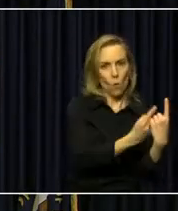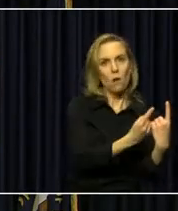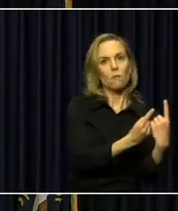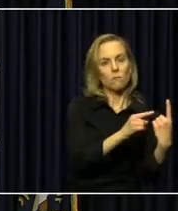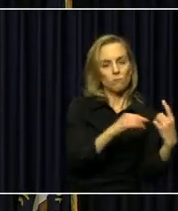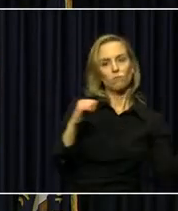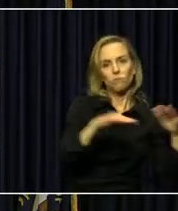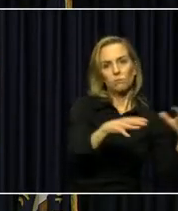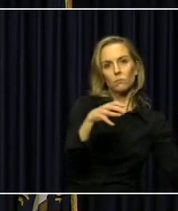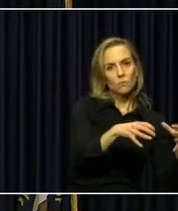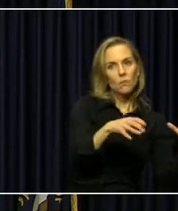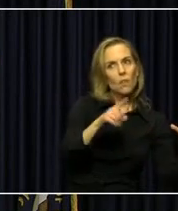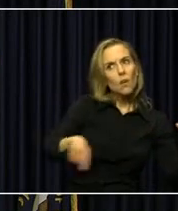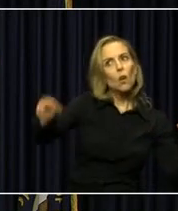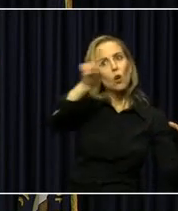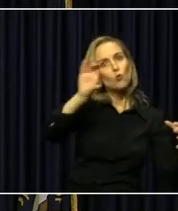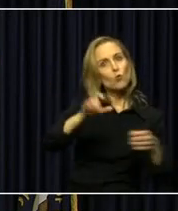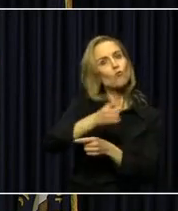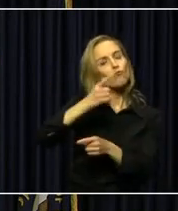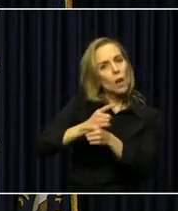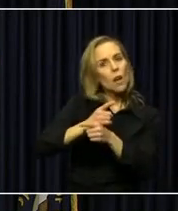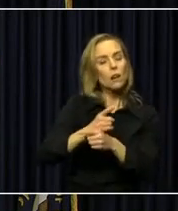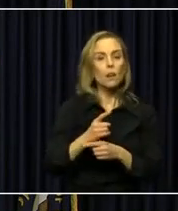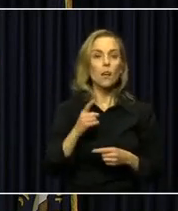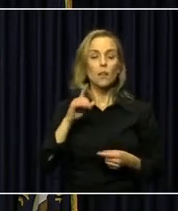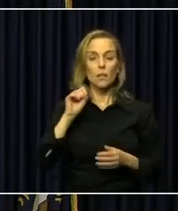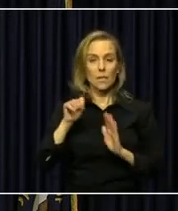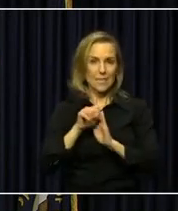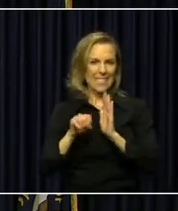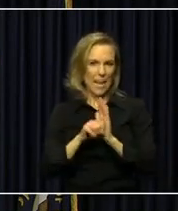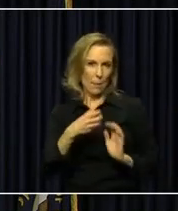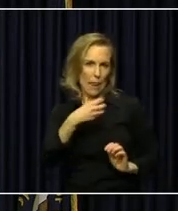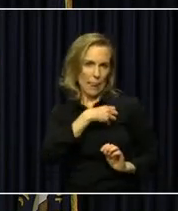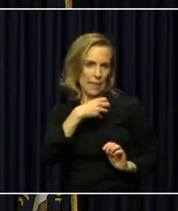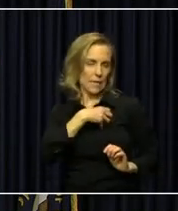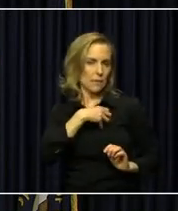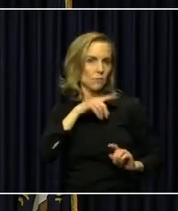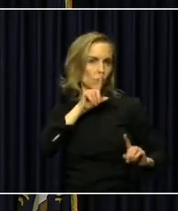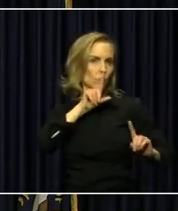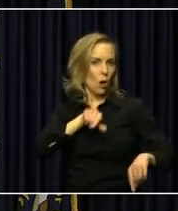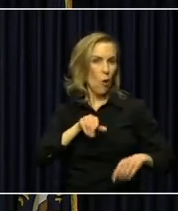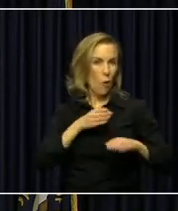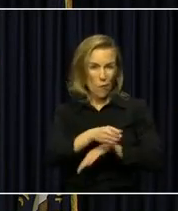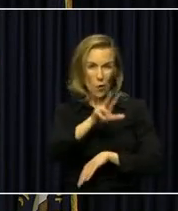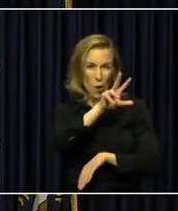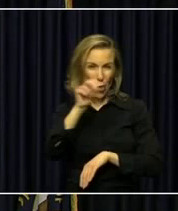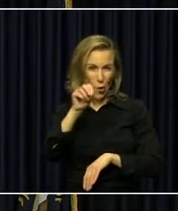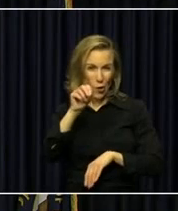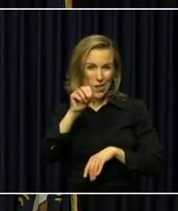TESTED POSITIVE. THE CHALLENGE HERE IS JUST LIKE THE CHALLENGE IN THE LONG-TERM